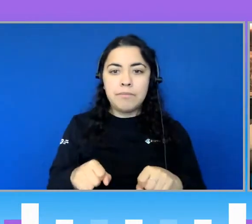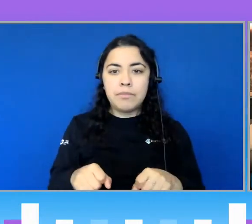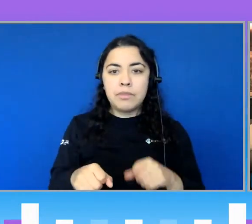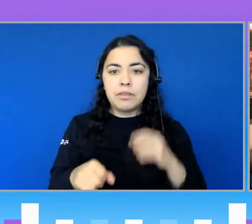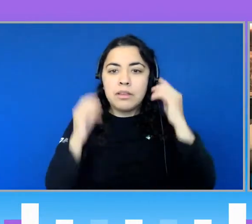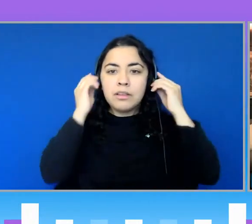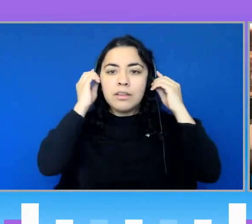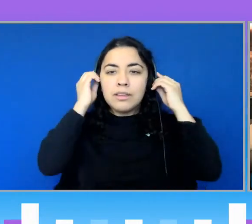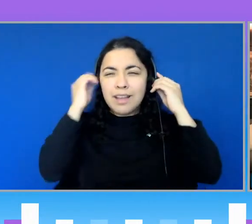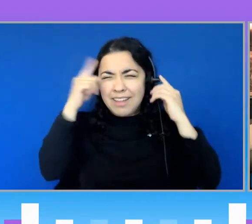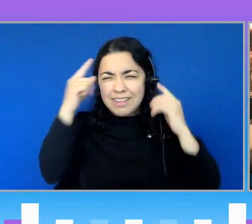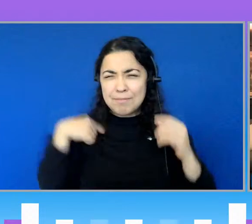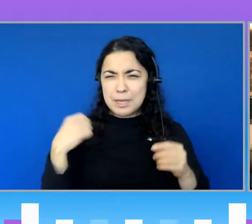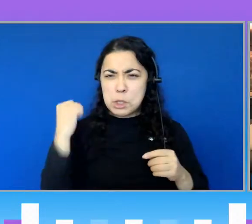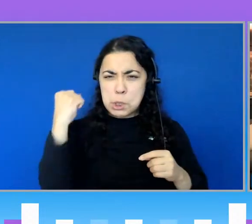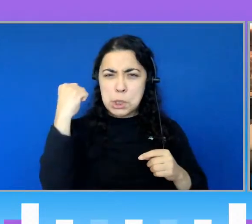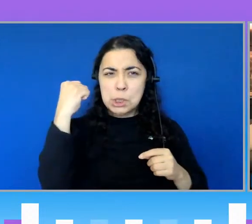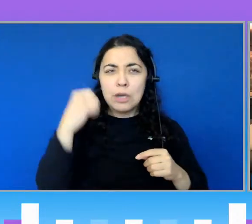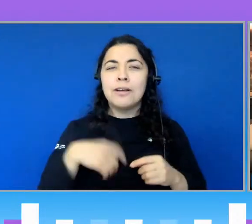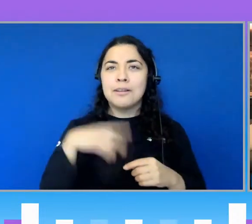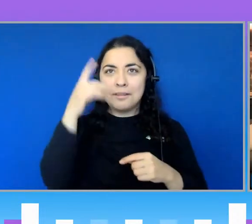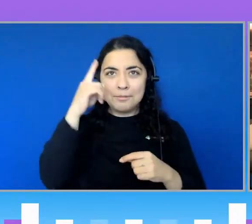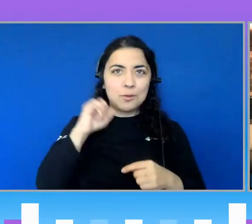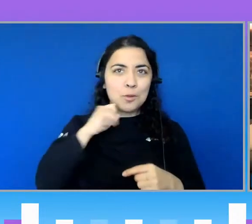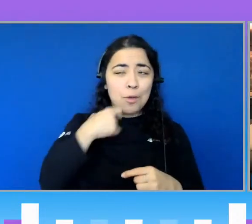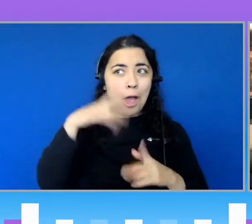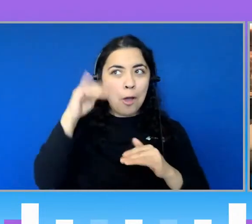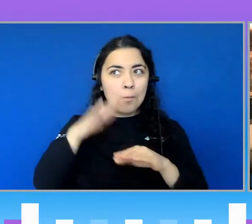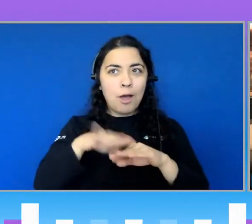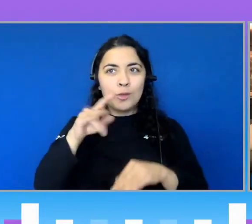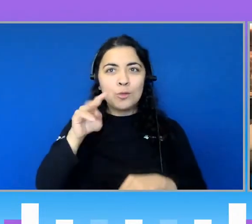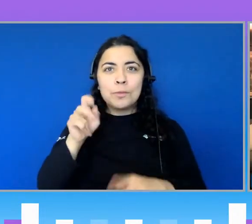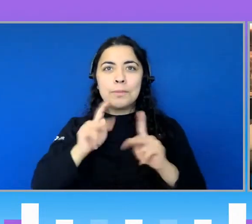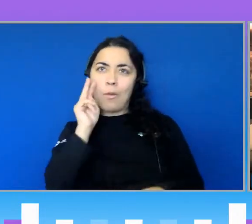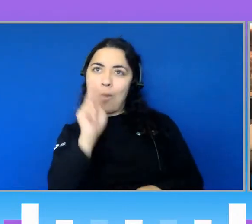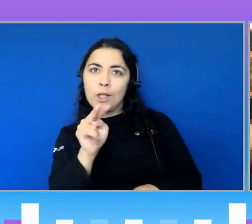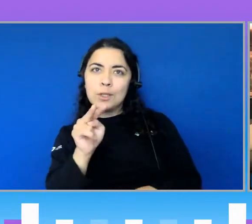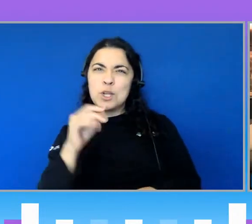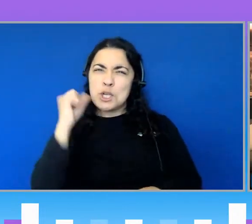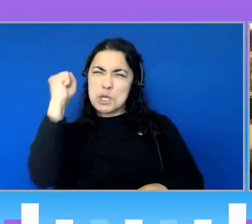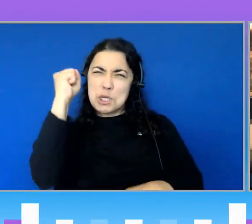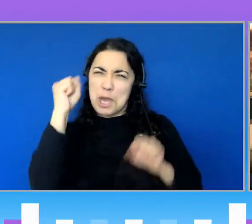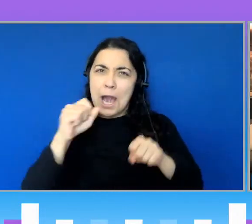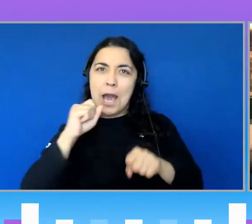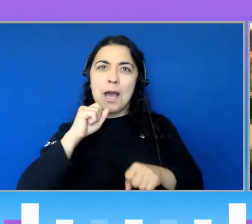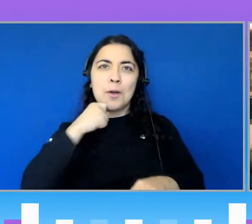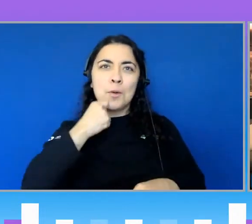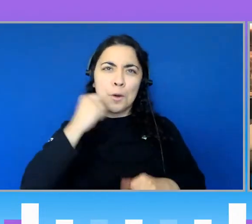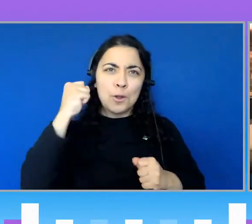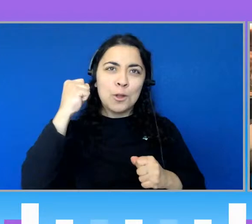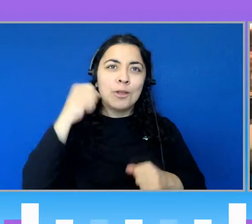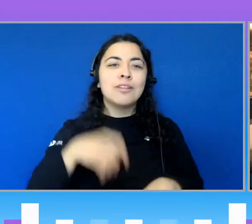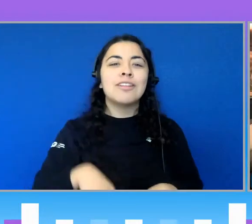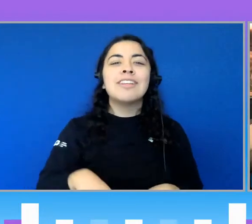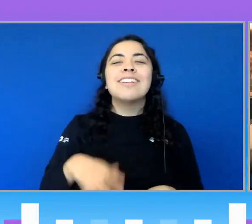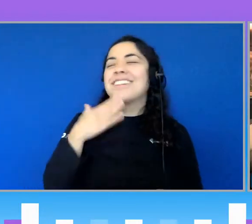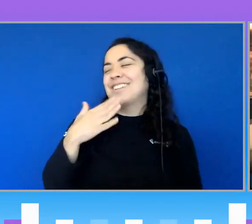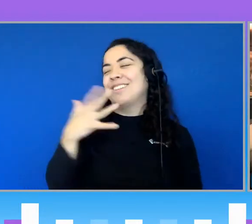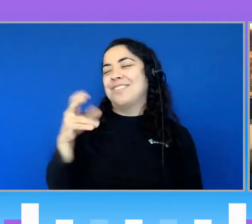I think really drove the point home. Did it look cool? I hope it looks cool on YouTube. >> Thanks so much Eric. Thanks